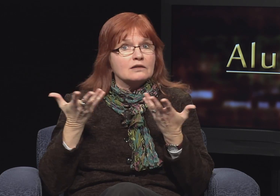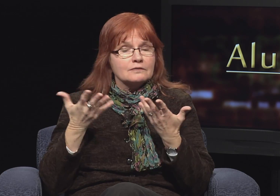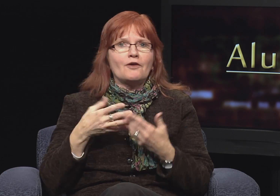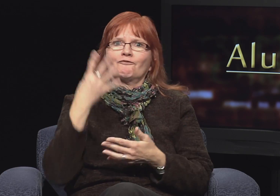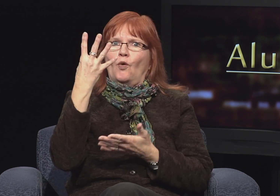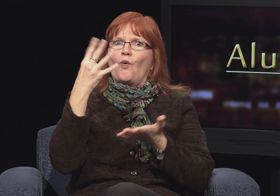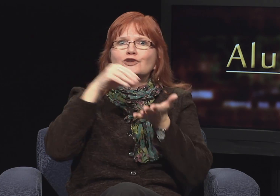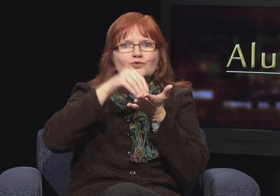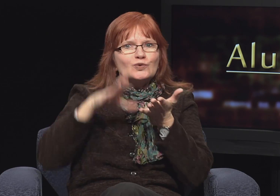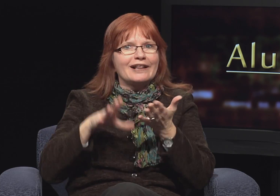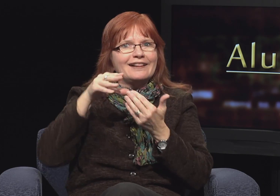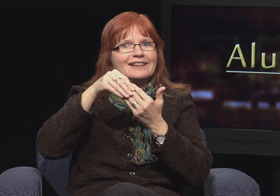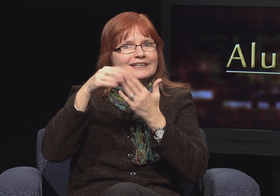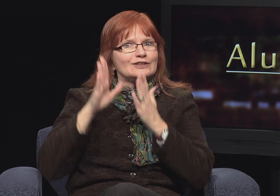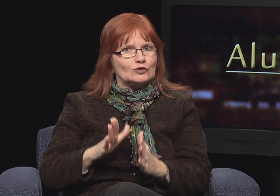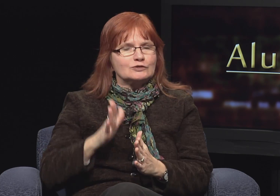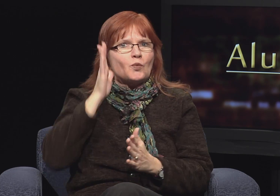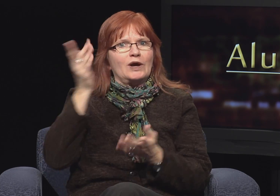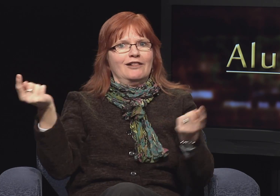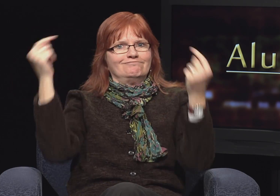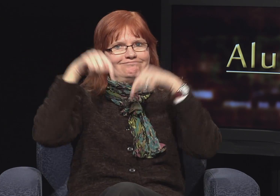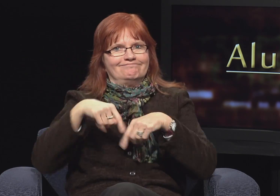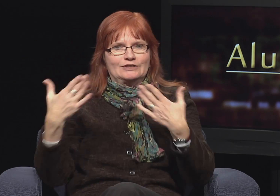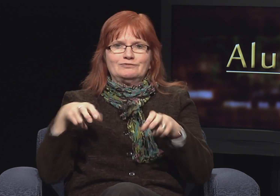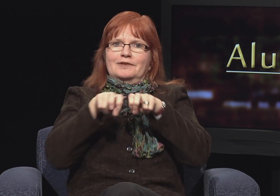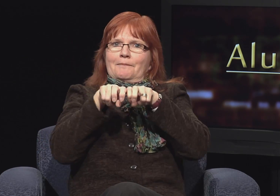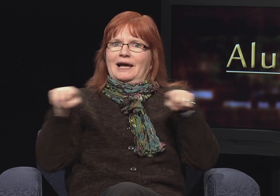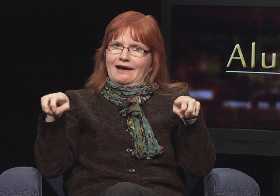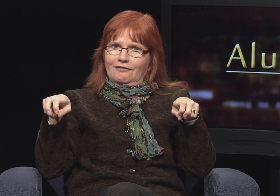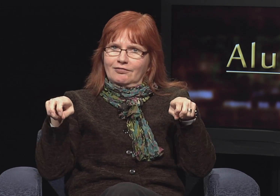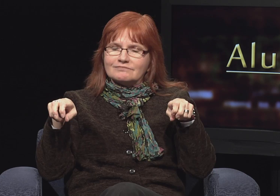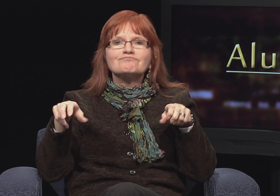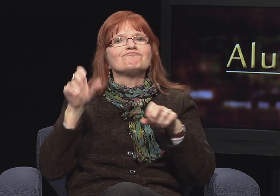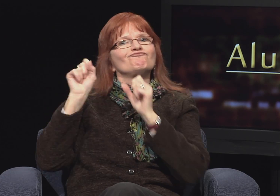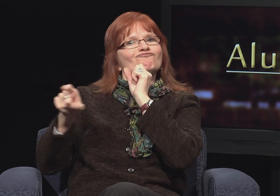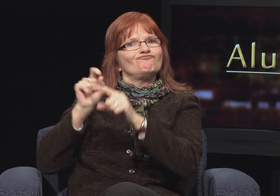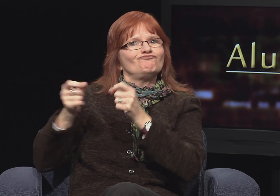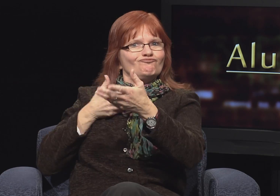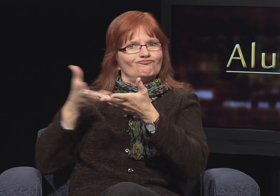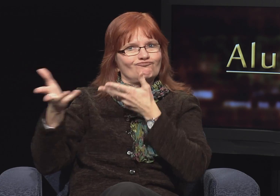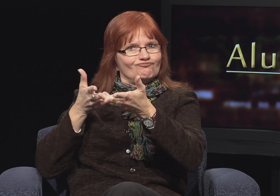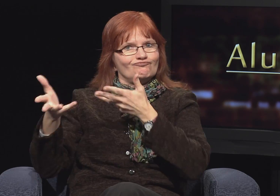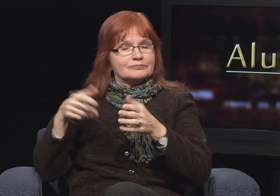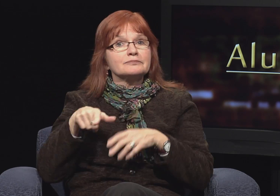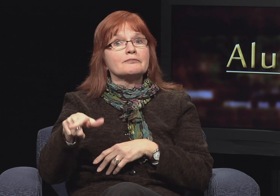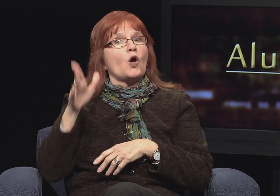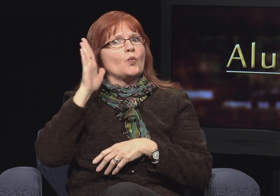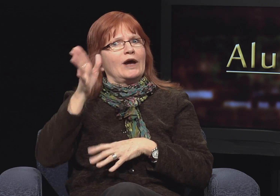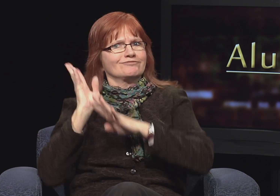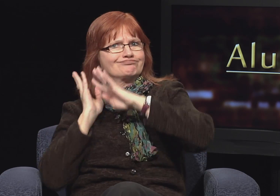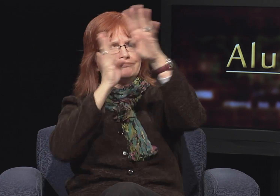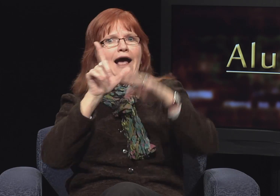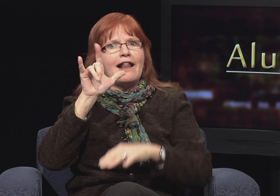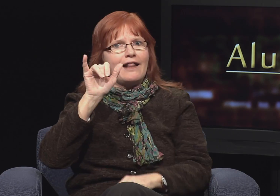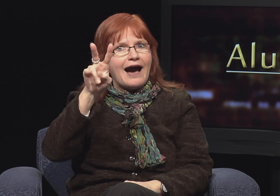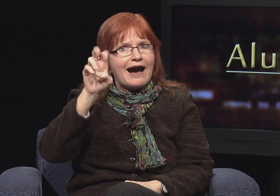The four student leaders from the Deaf President Now protest will come here for a panel discussion and we'll have an opportunity to talk with them.